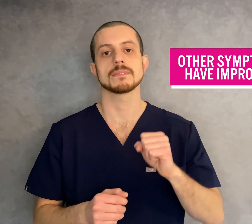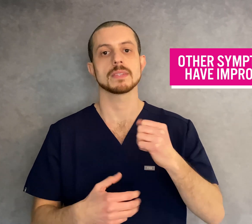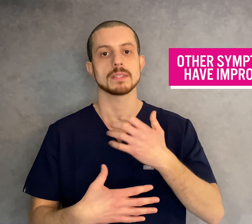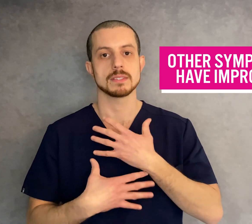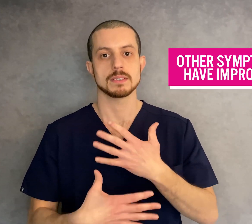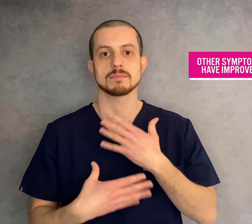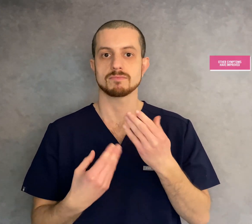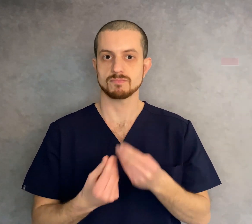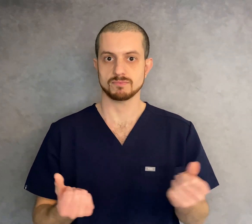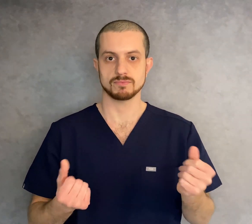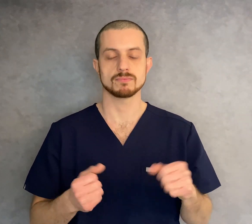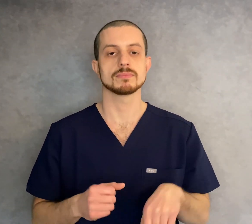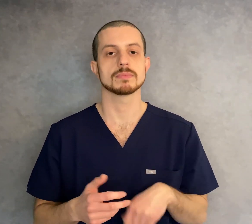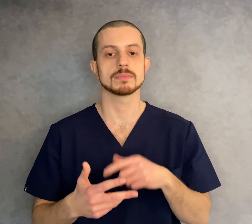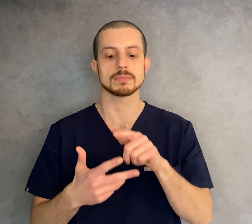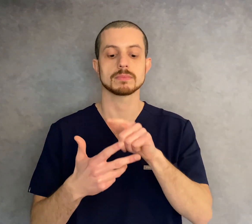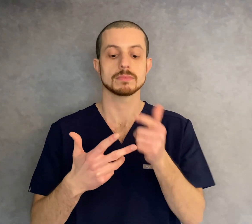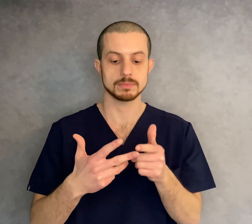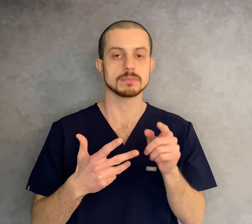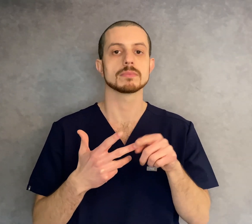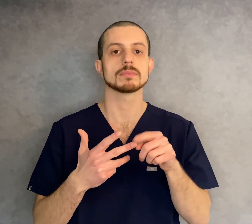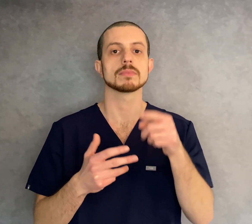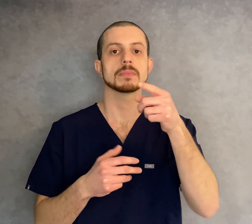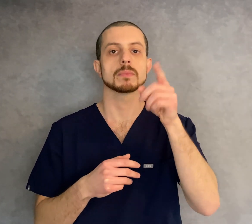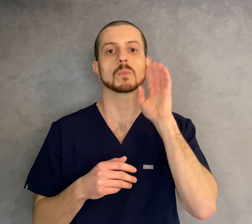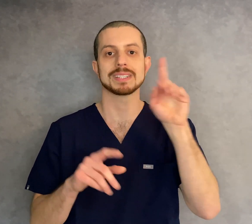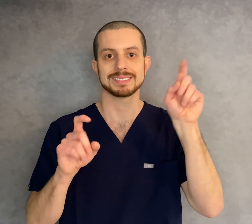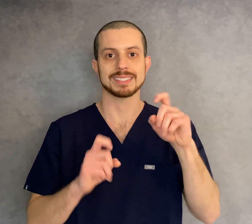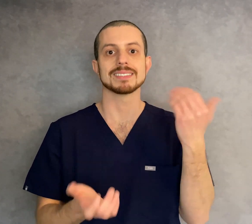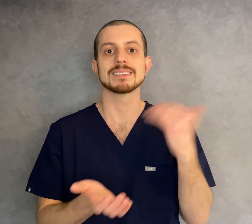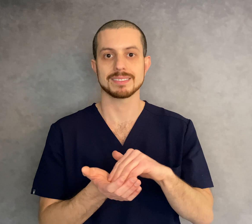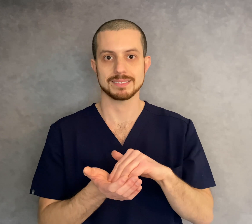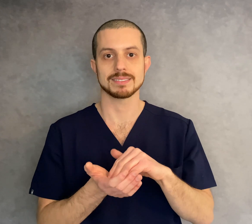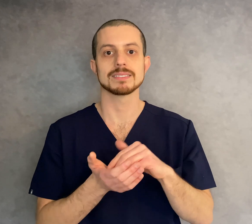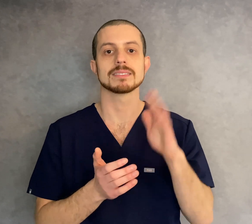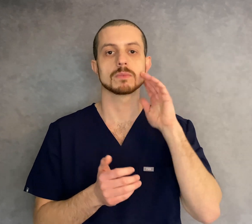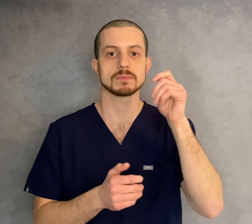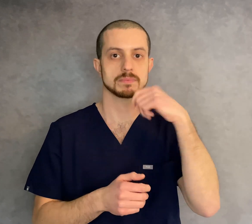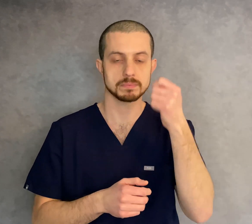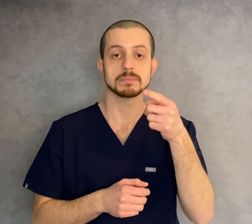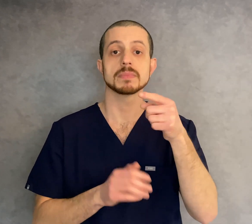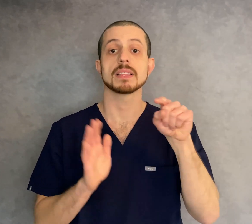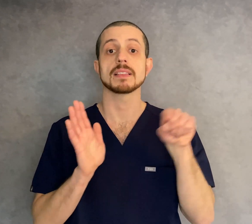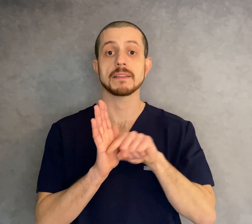shortness of breath must have resolved. Lastly, (3) you will be tested again